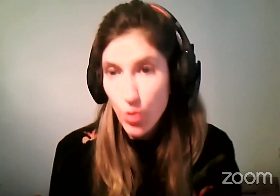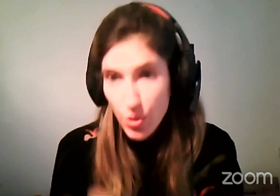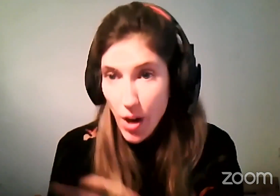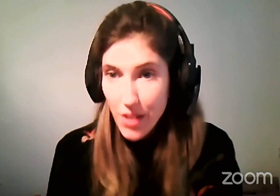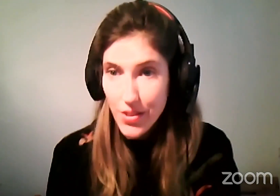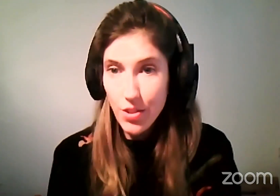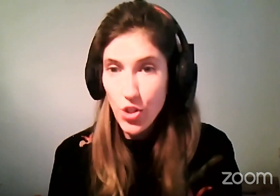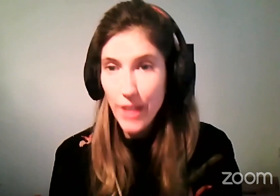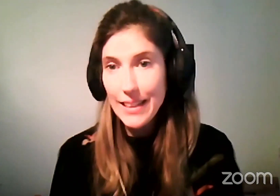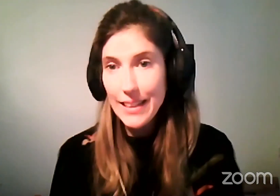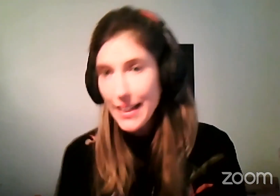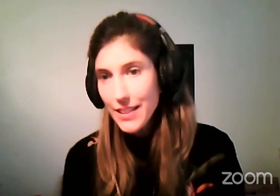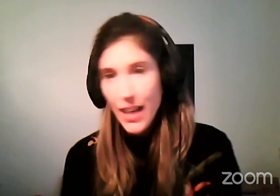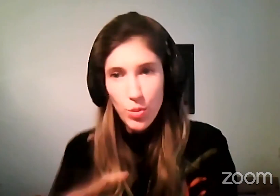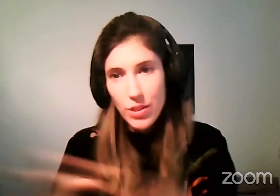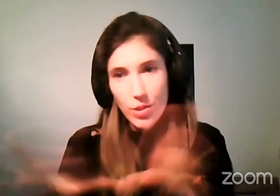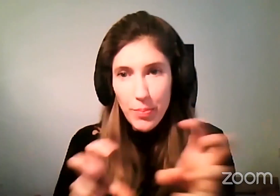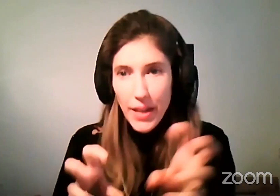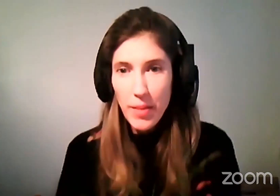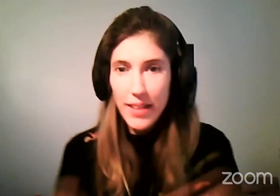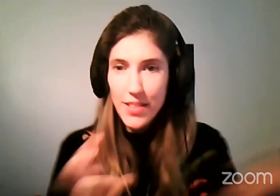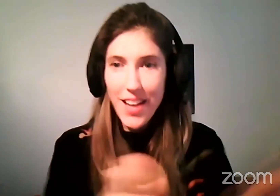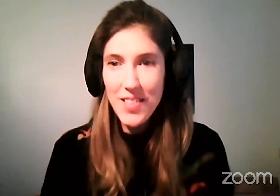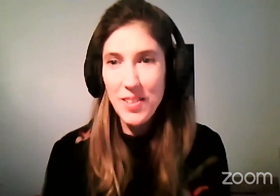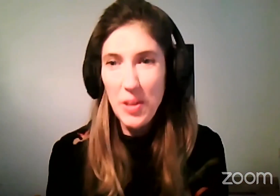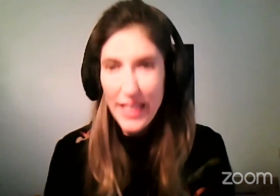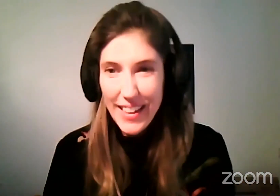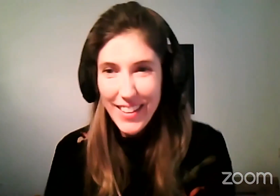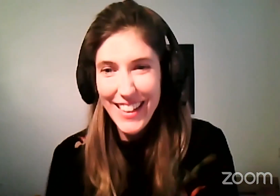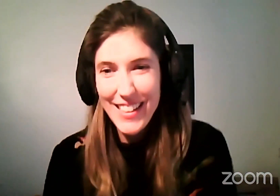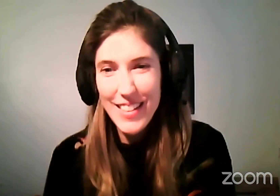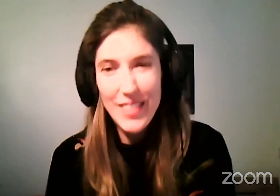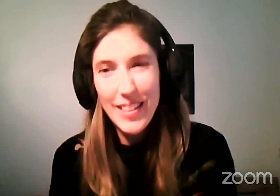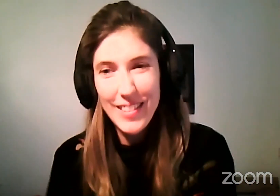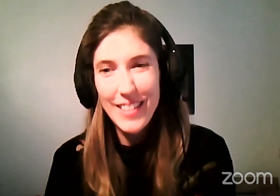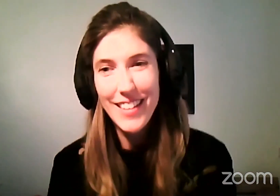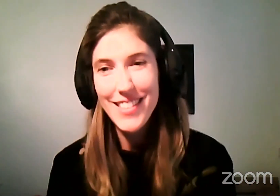to us in the chat and then I will grab them and ask them here and if that and the others